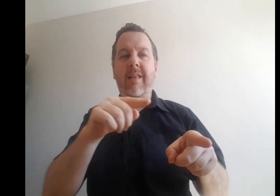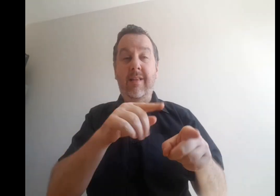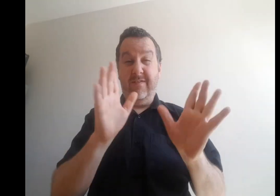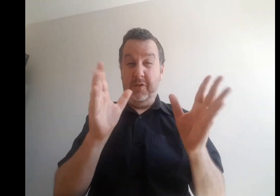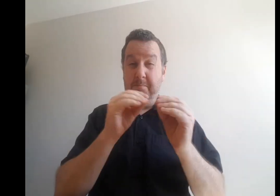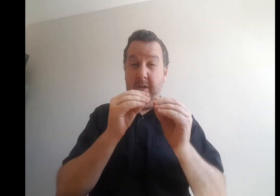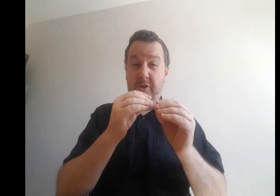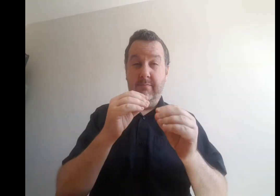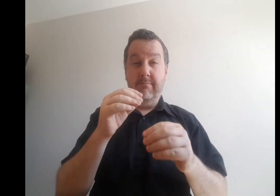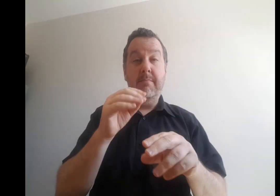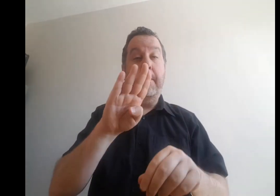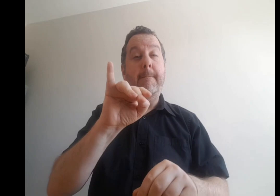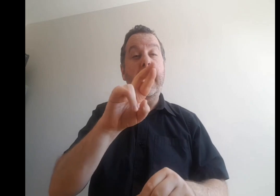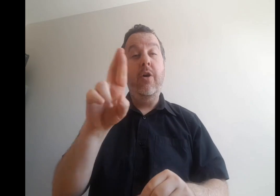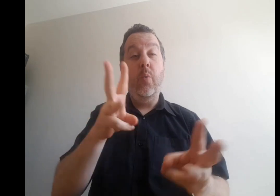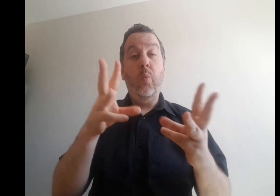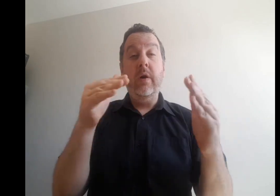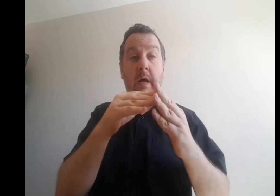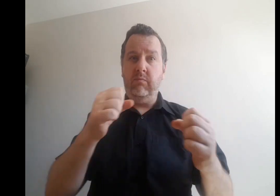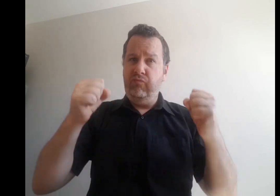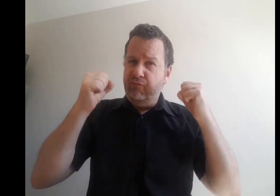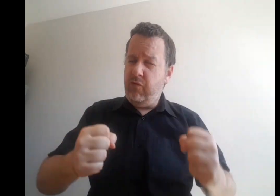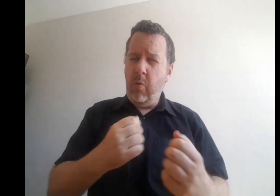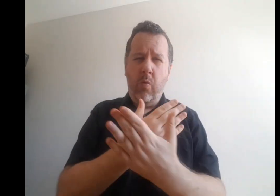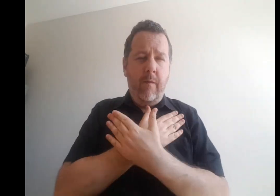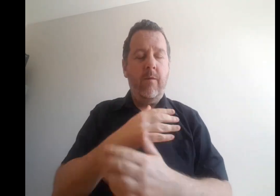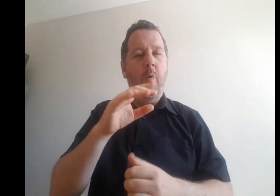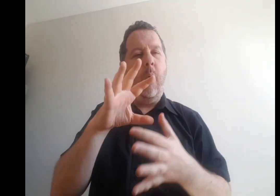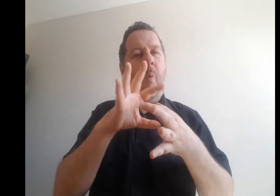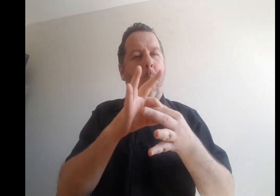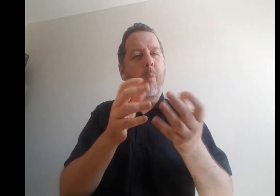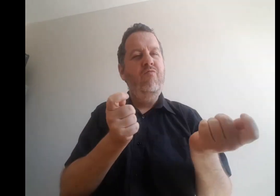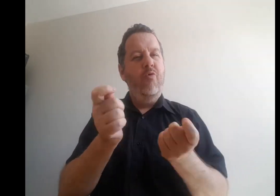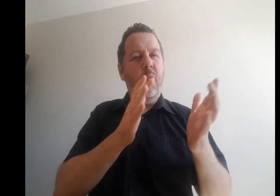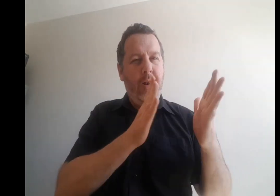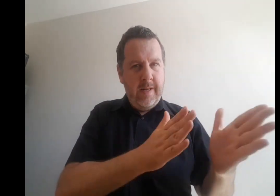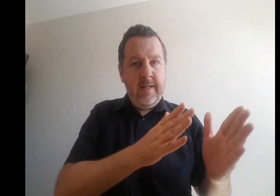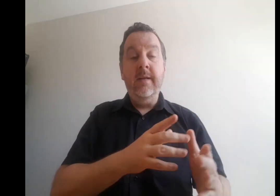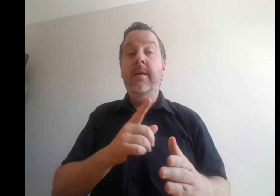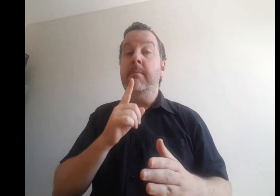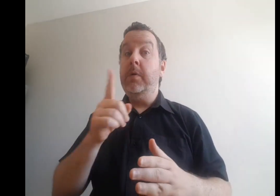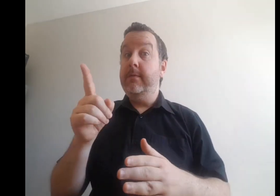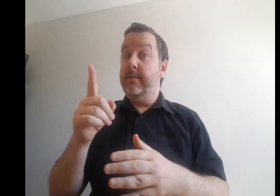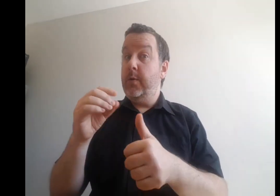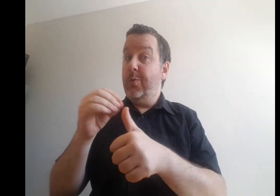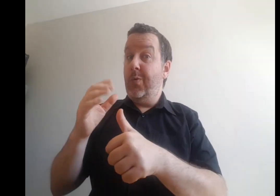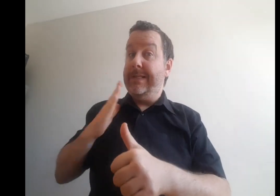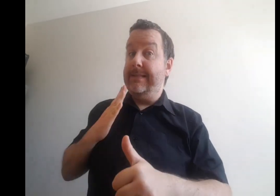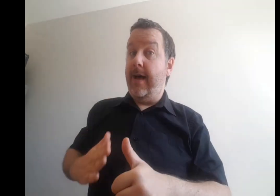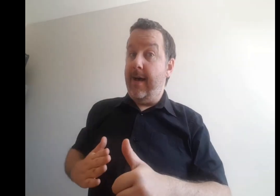and he was a passionate Home Ruler. Now, the other side of things is quite interesting.